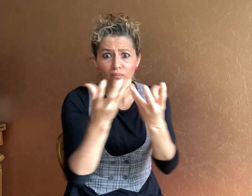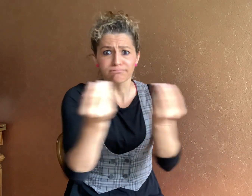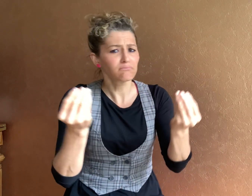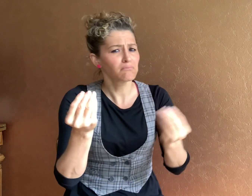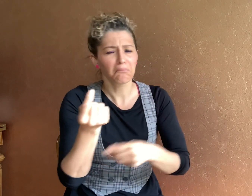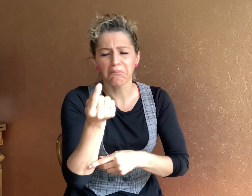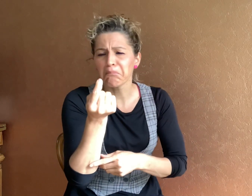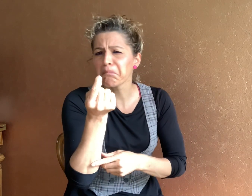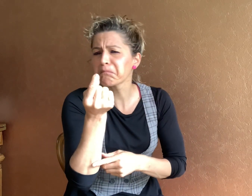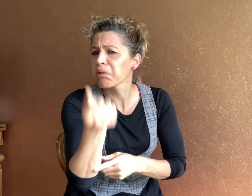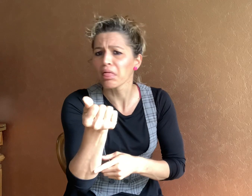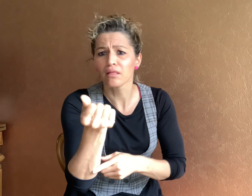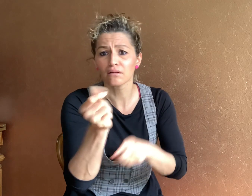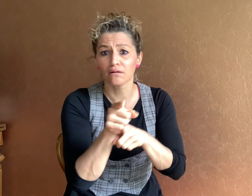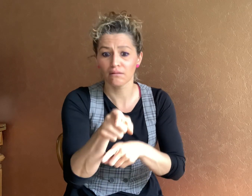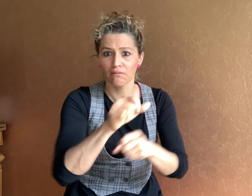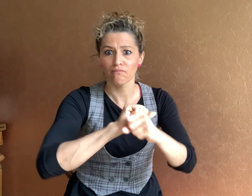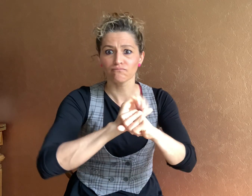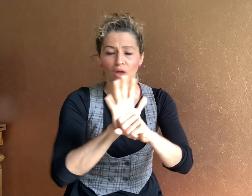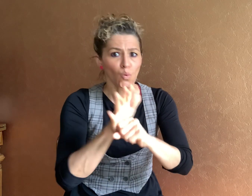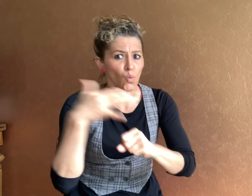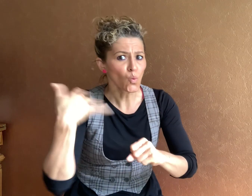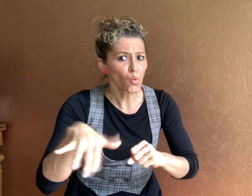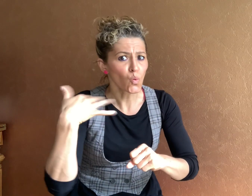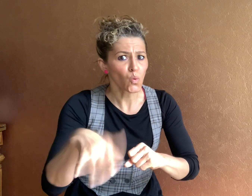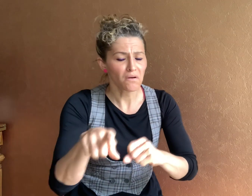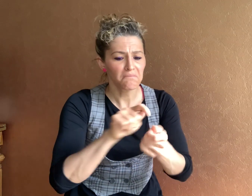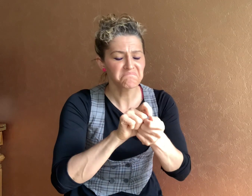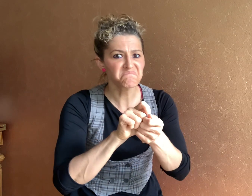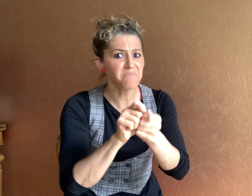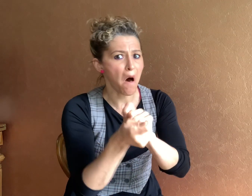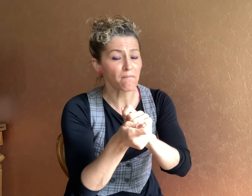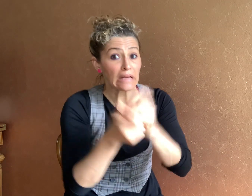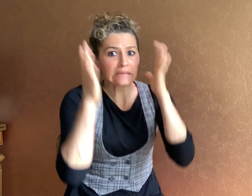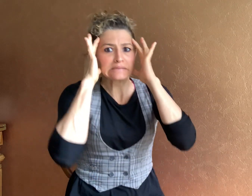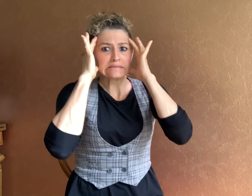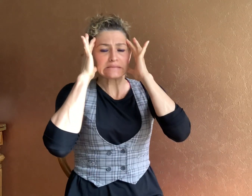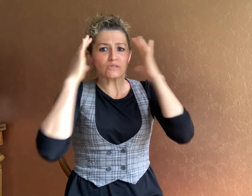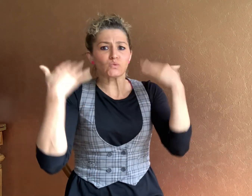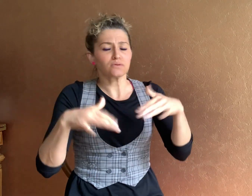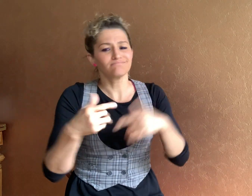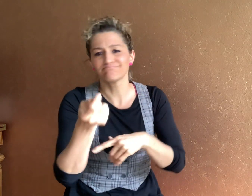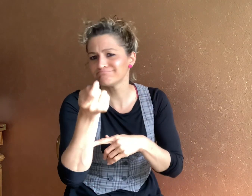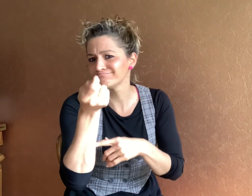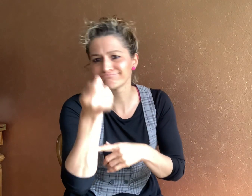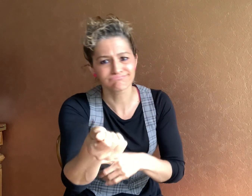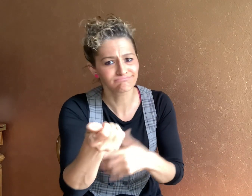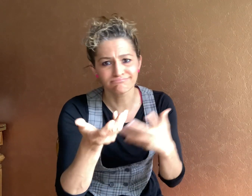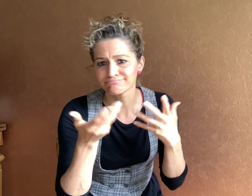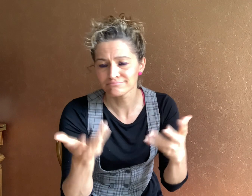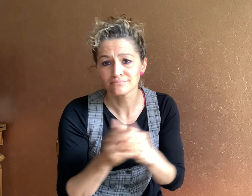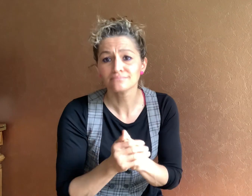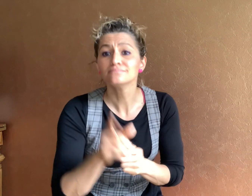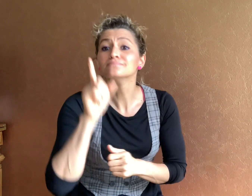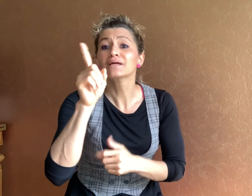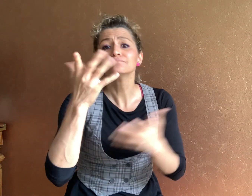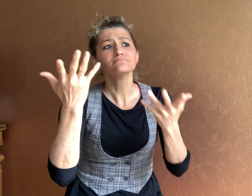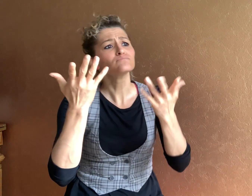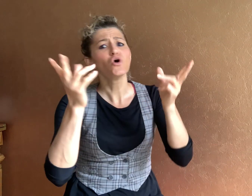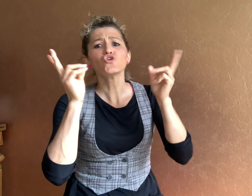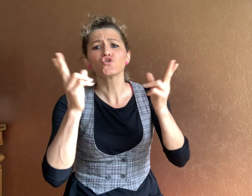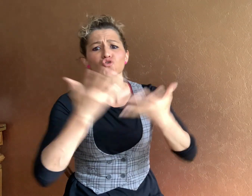to mutate into something that is more dangerous.